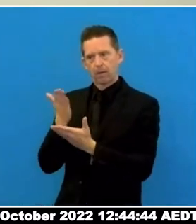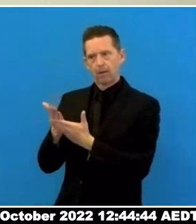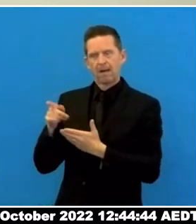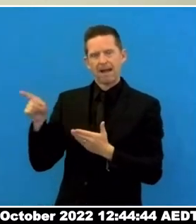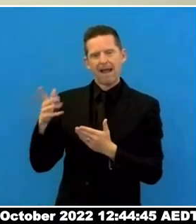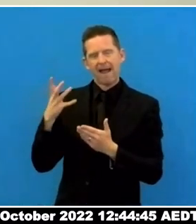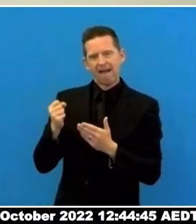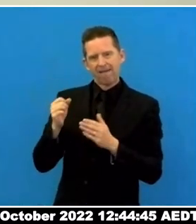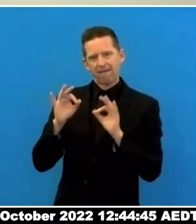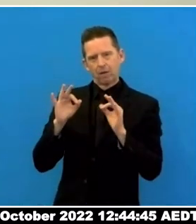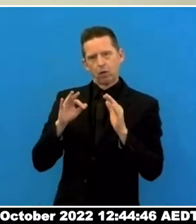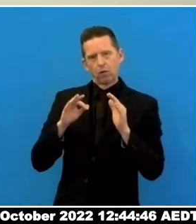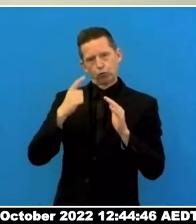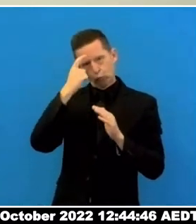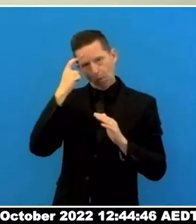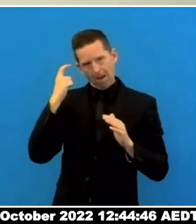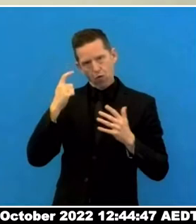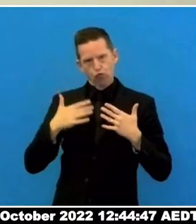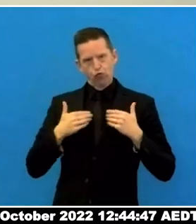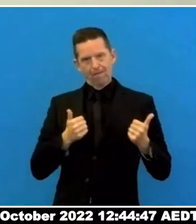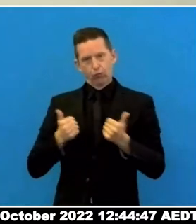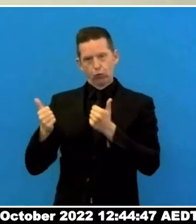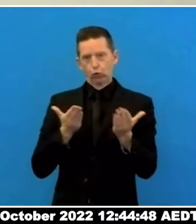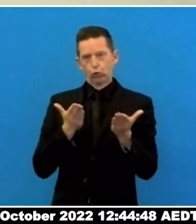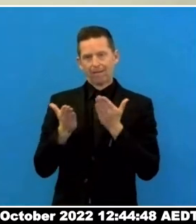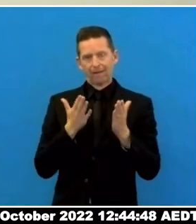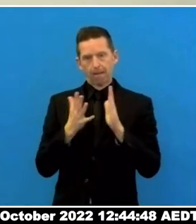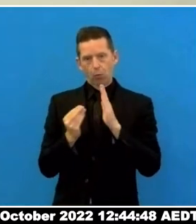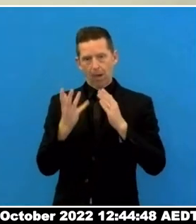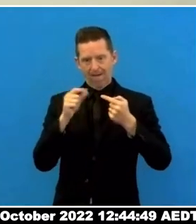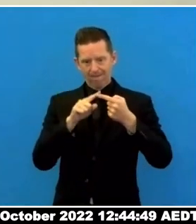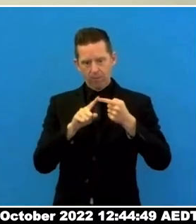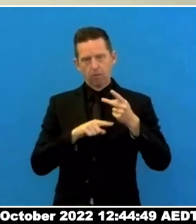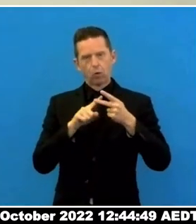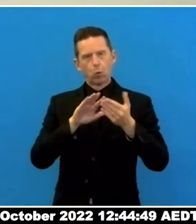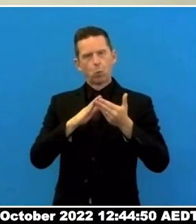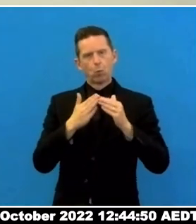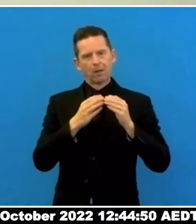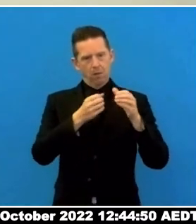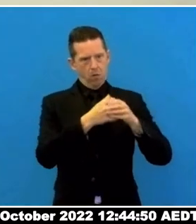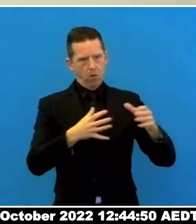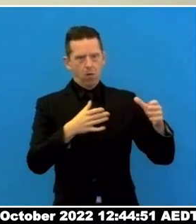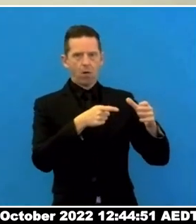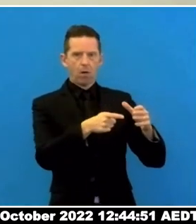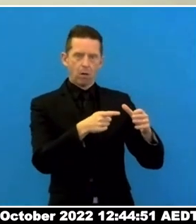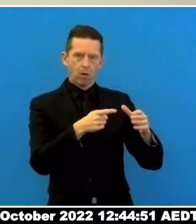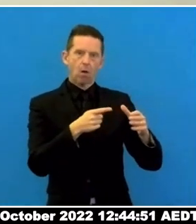the Integrated Trauma Recovery Service Model. We also have a community capacity building framework which really outlines our approach to community capacity building